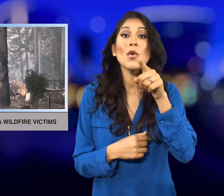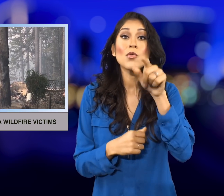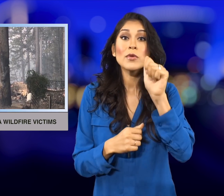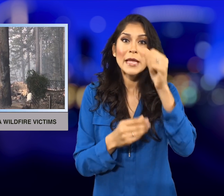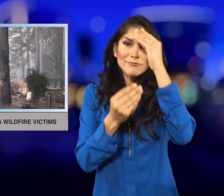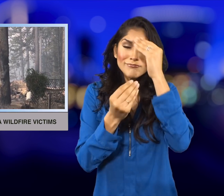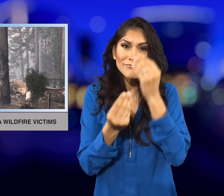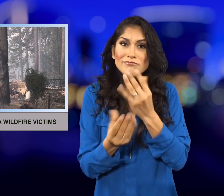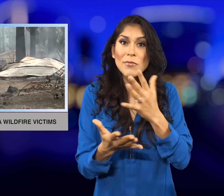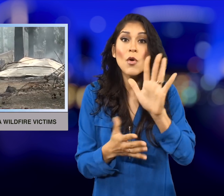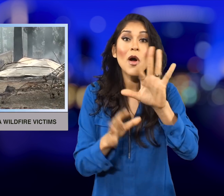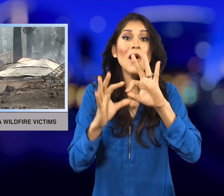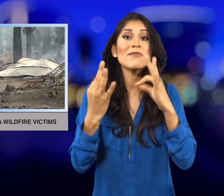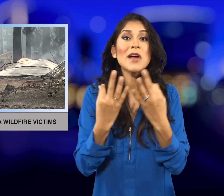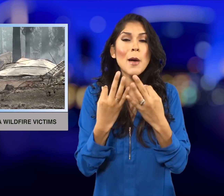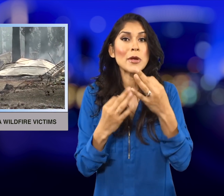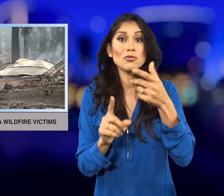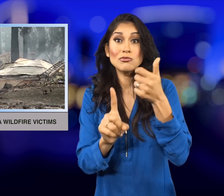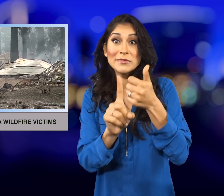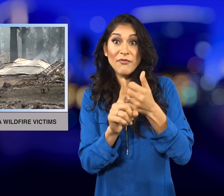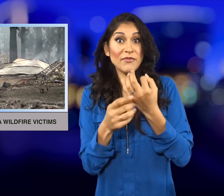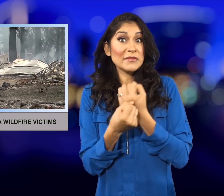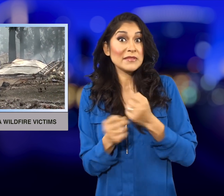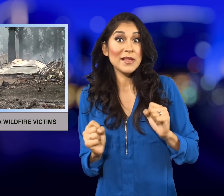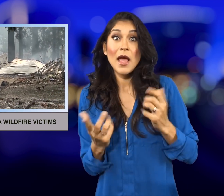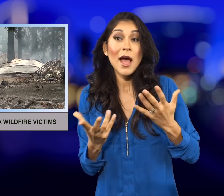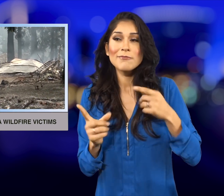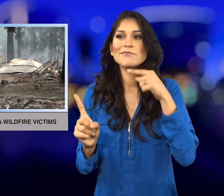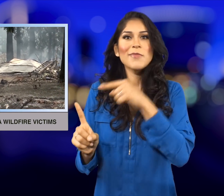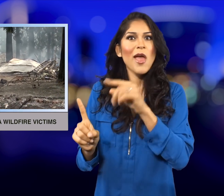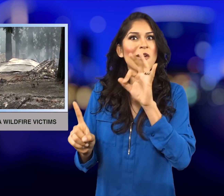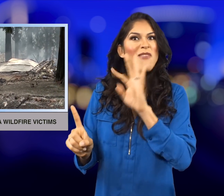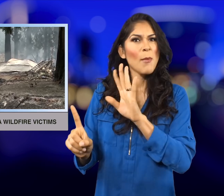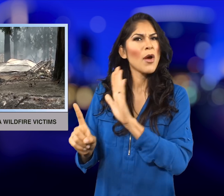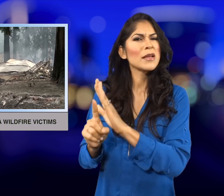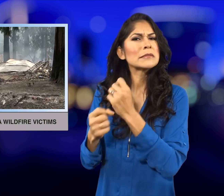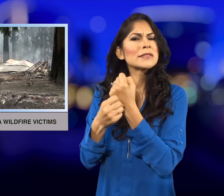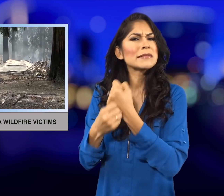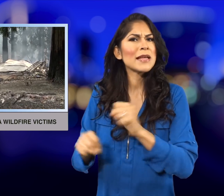You can let your family know you're safe by using Facebook's safety check for both counties.